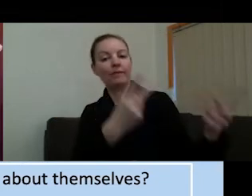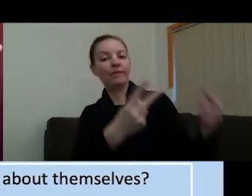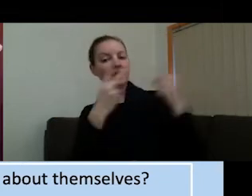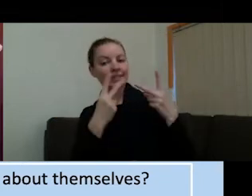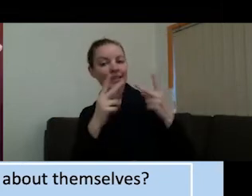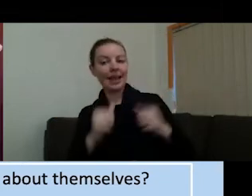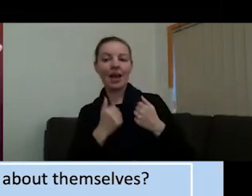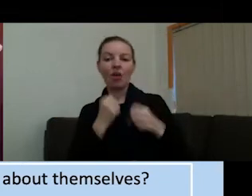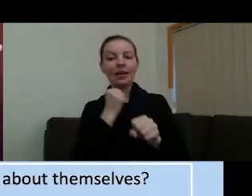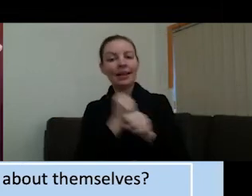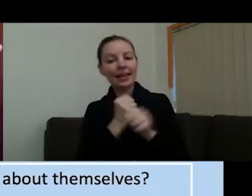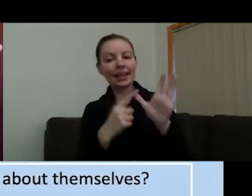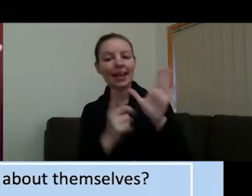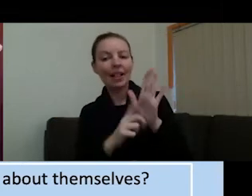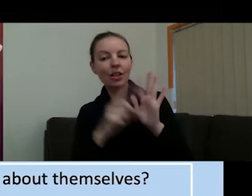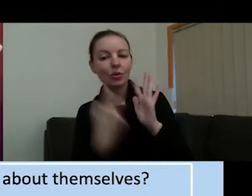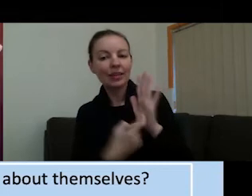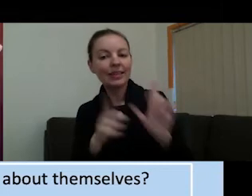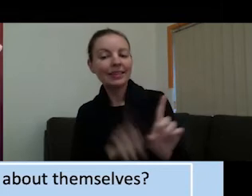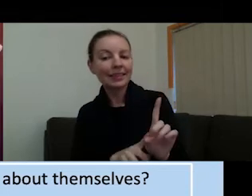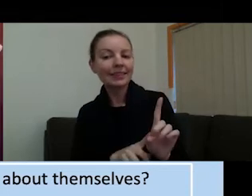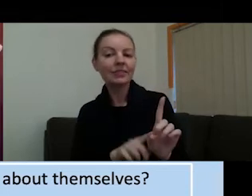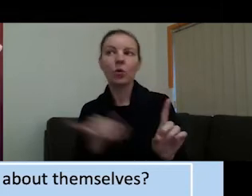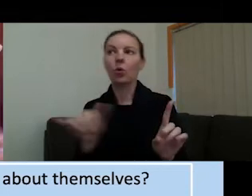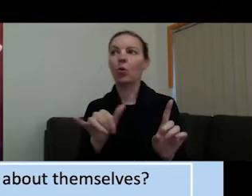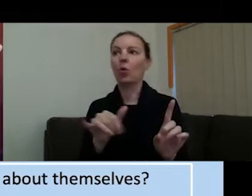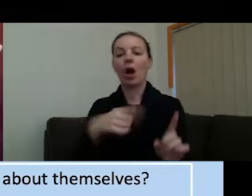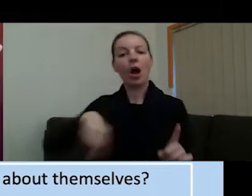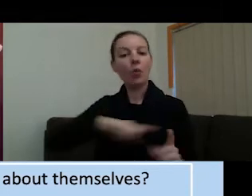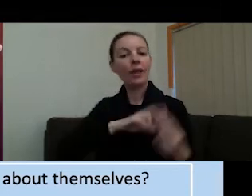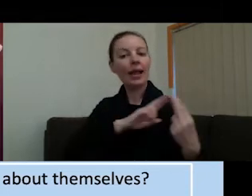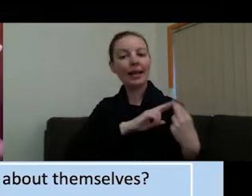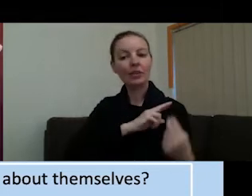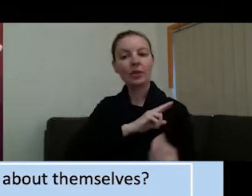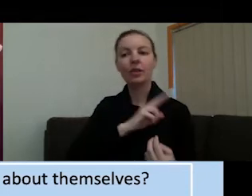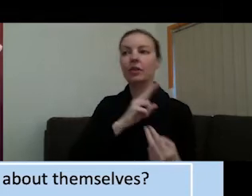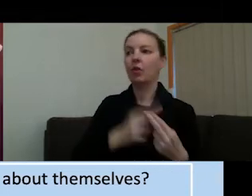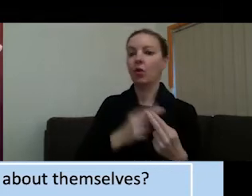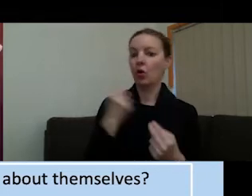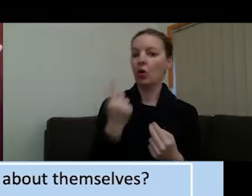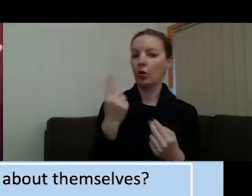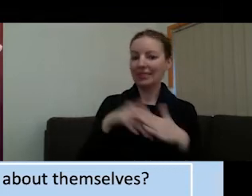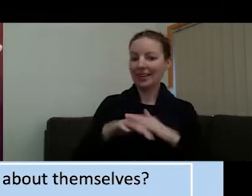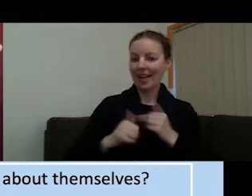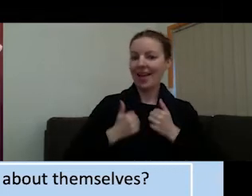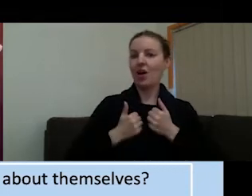Are we accountable to the people who are in our extended network intrapersonally?